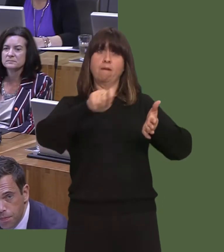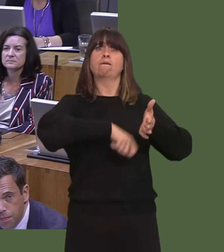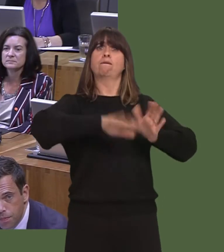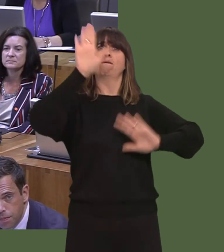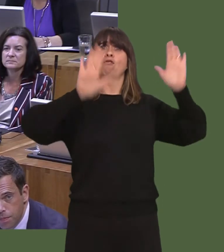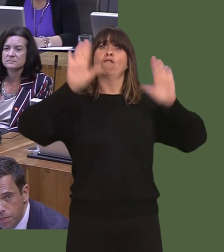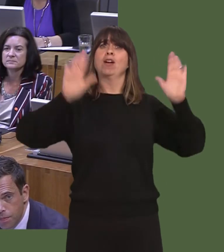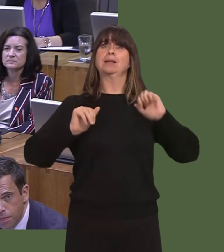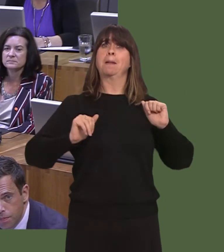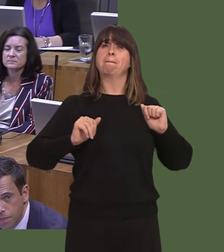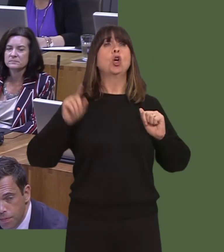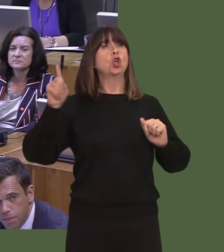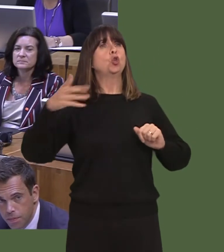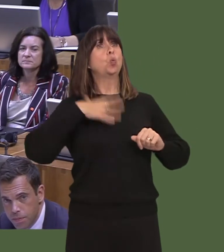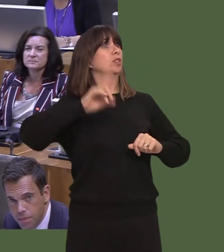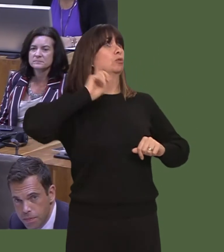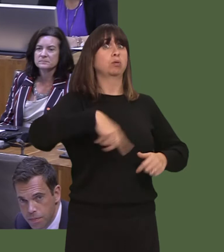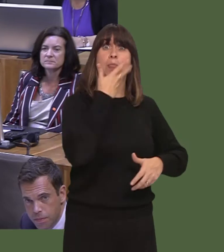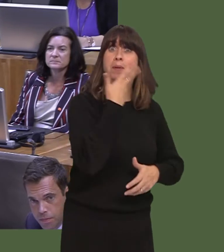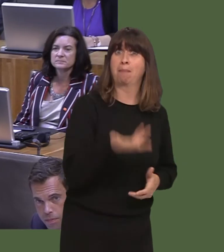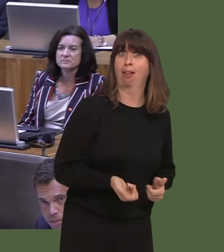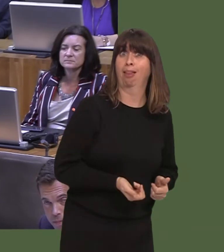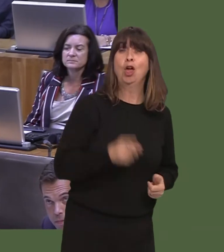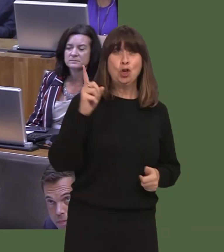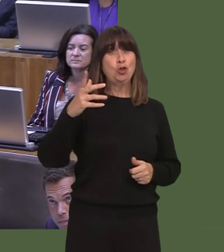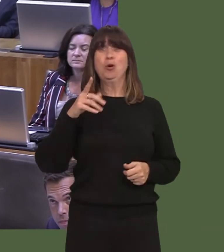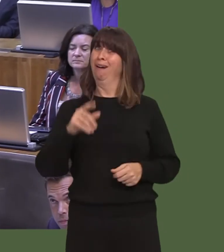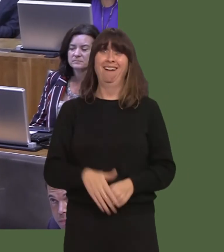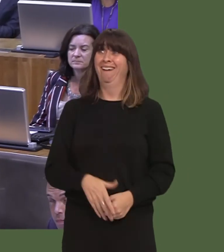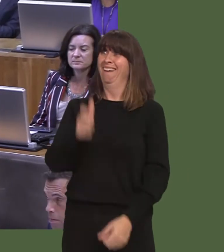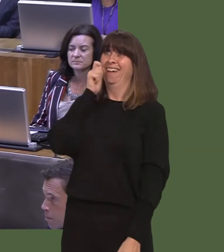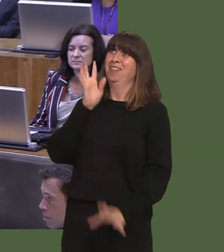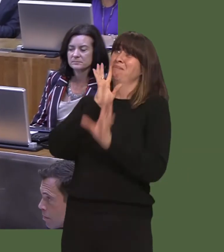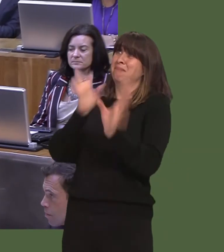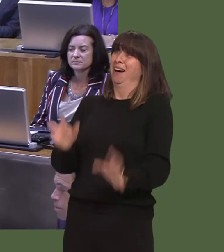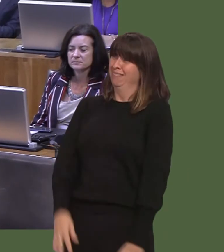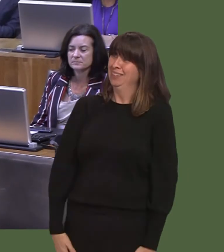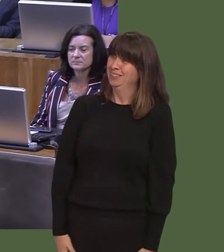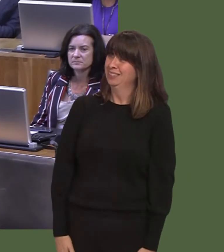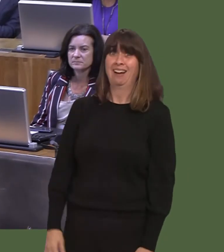a manifesto promise of a second referendum, so the double standards here are absolutely breathtaking.